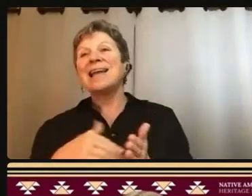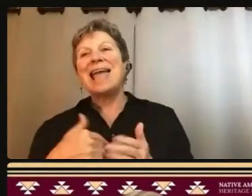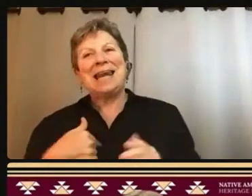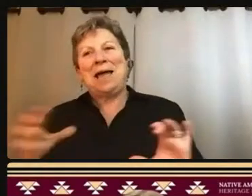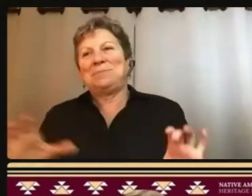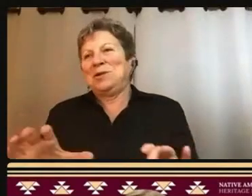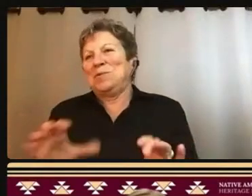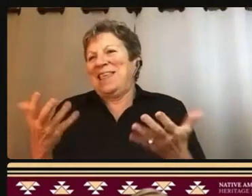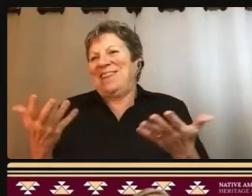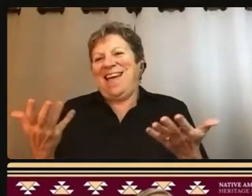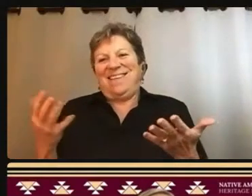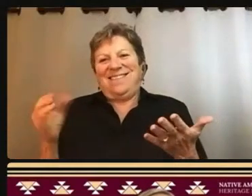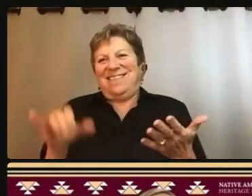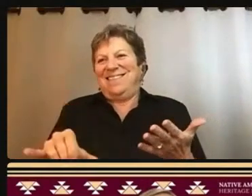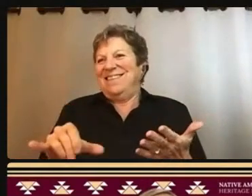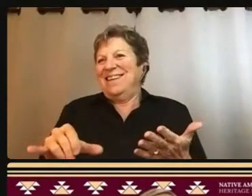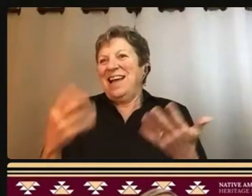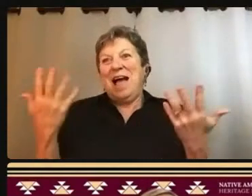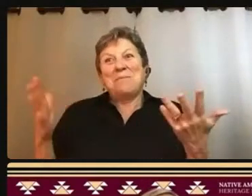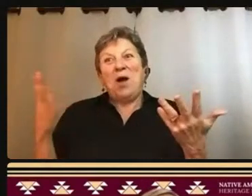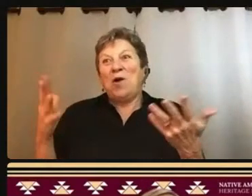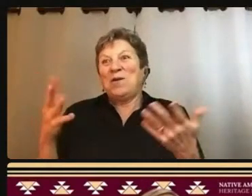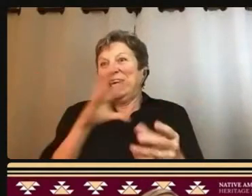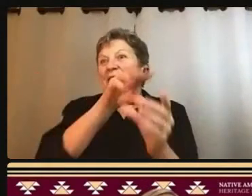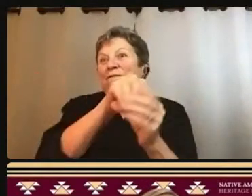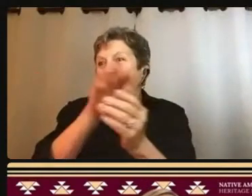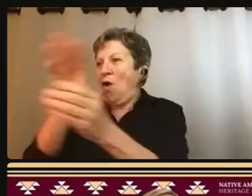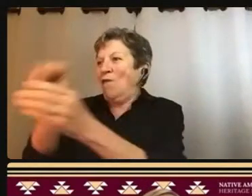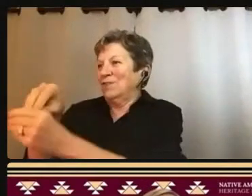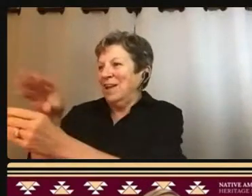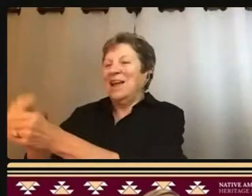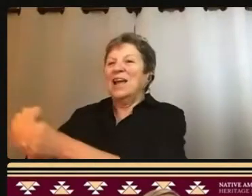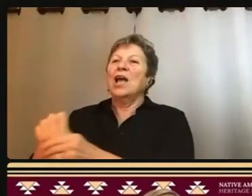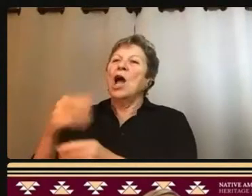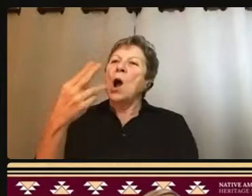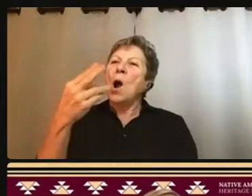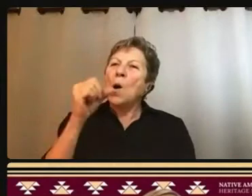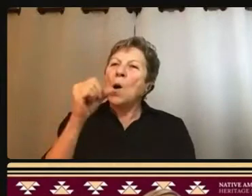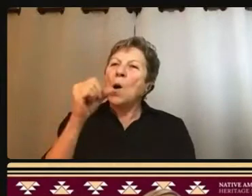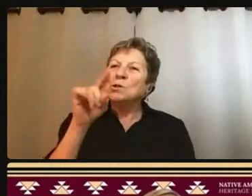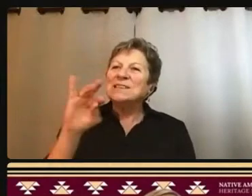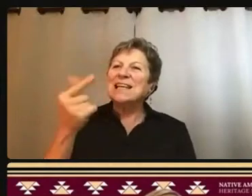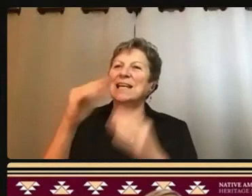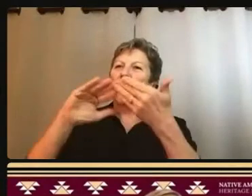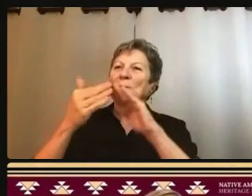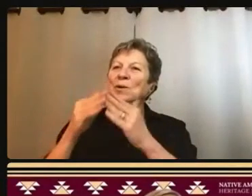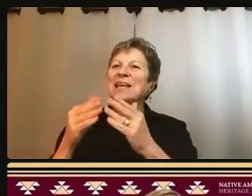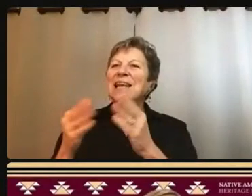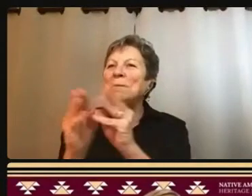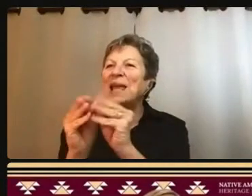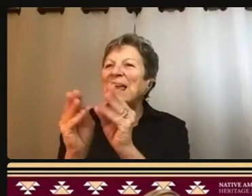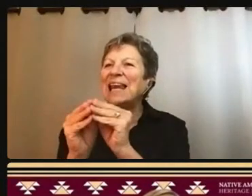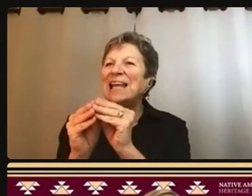ALL OUR CHILDREN HAVE A THRIVING LIFE TRAJECTORY? YEAH. AGAIN, I'M ALREADY DOING THAT.